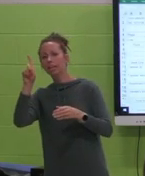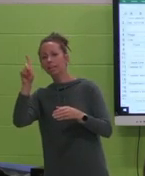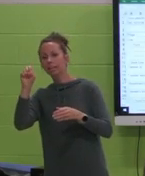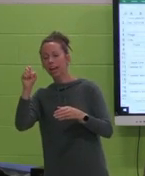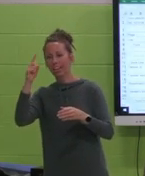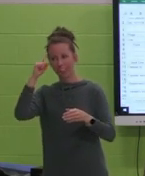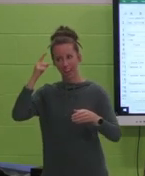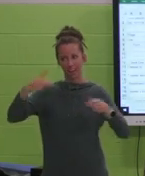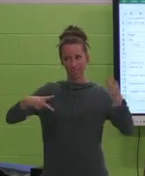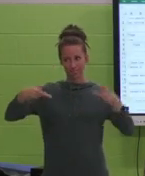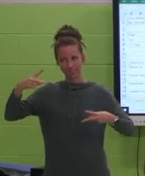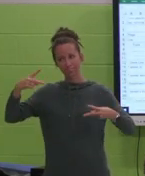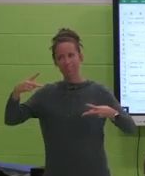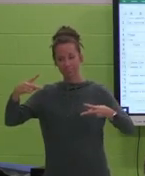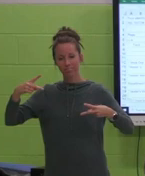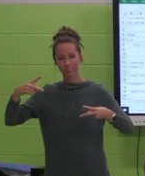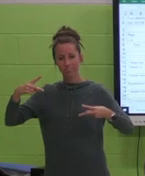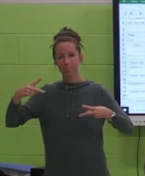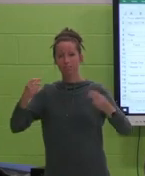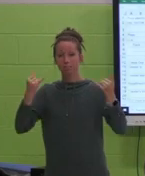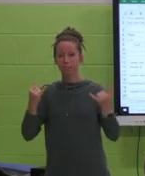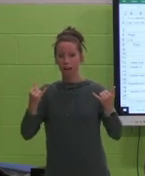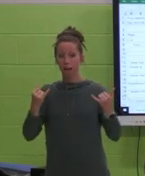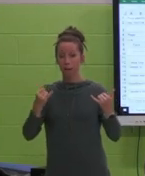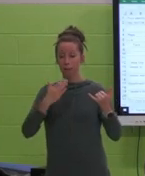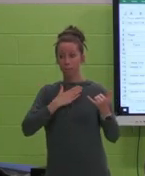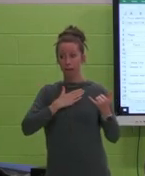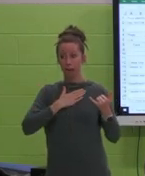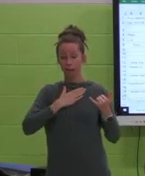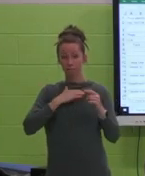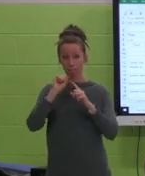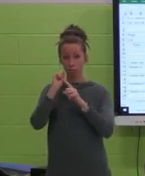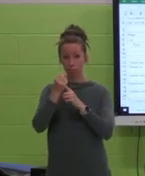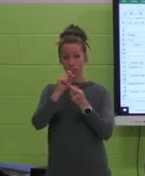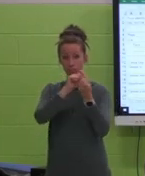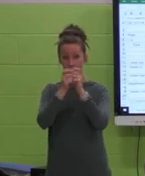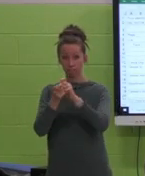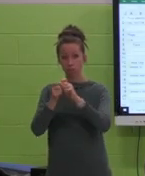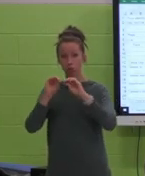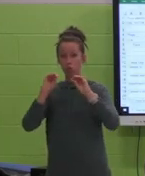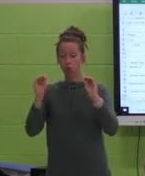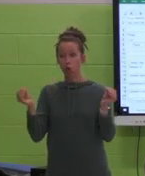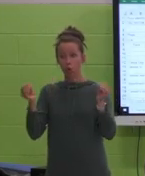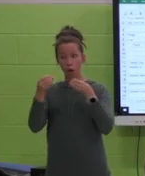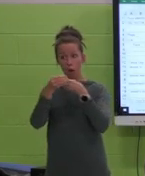and half okay but now that my circumstances have changed like I have no home here